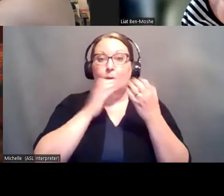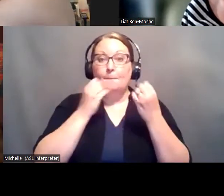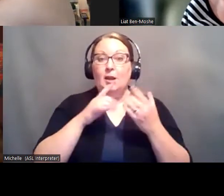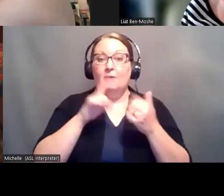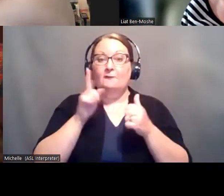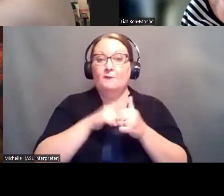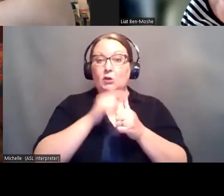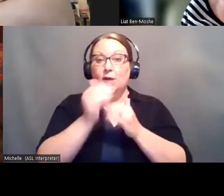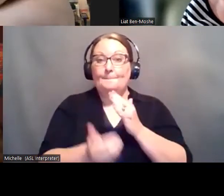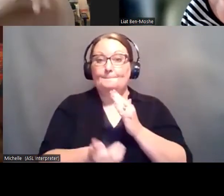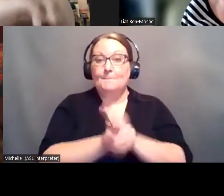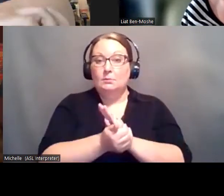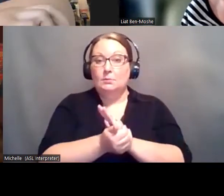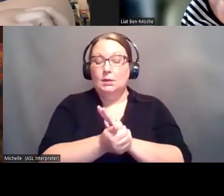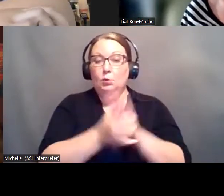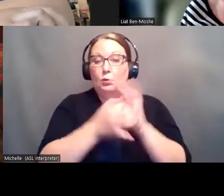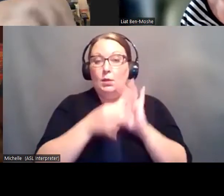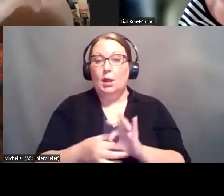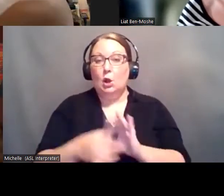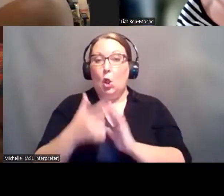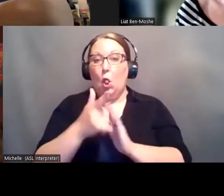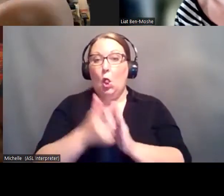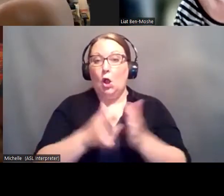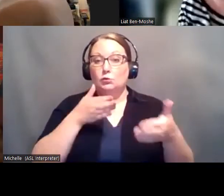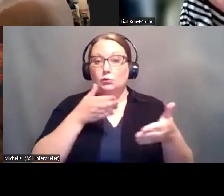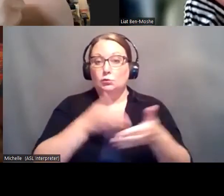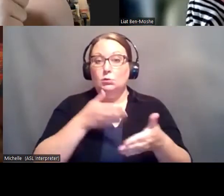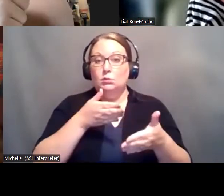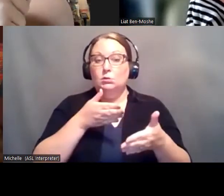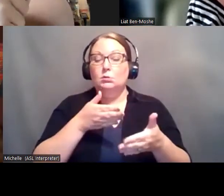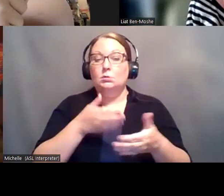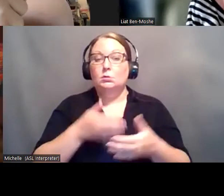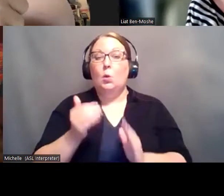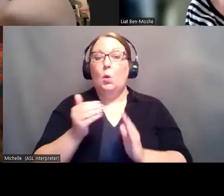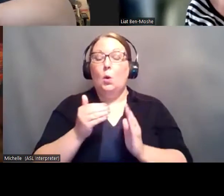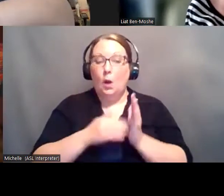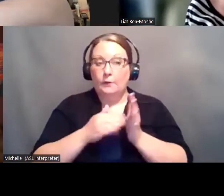lawsuits and they often targeted all of the cultural centers